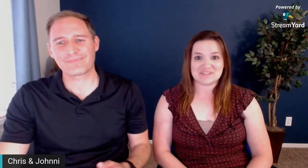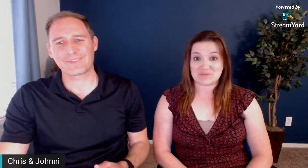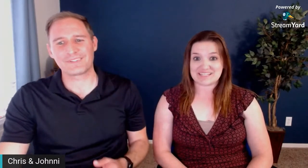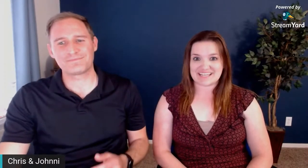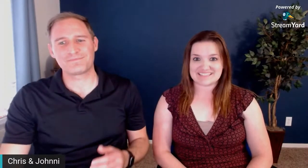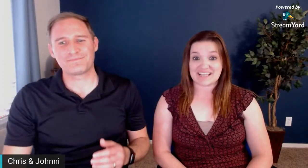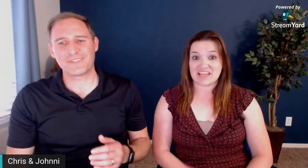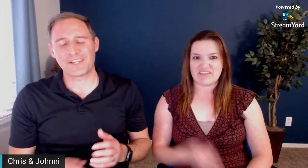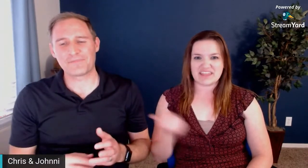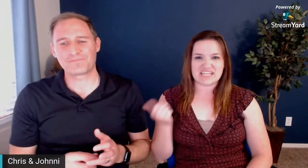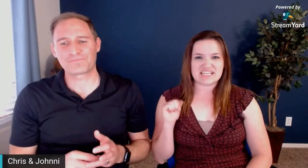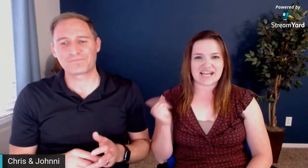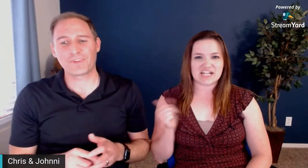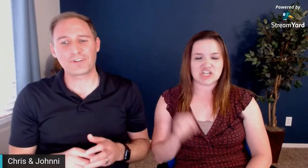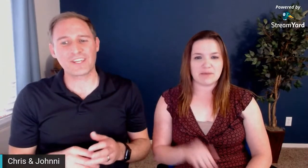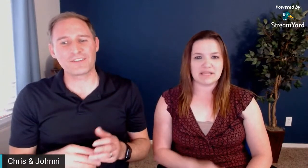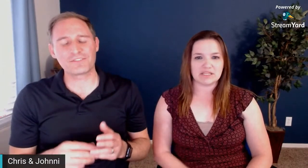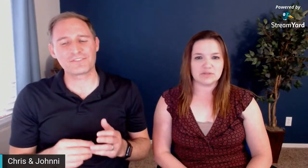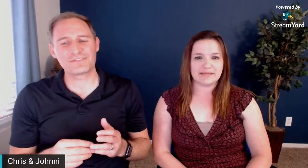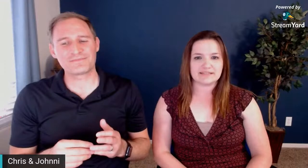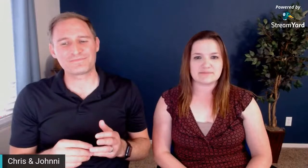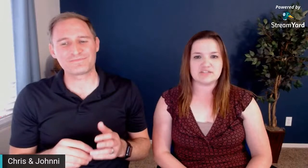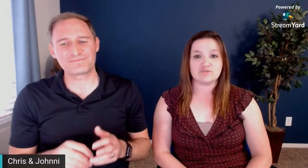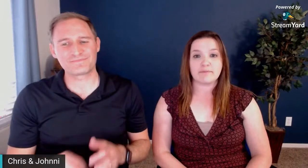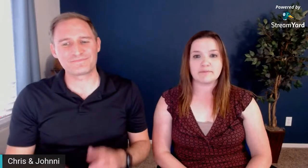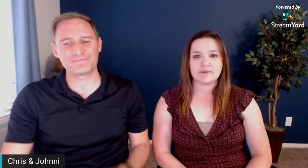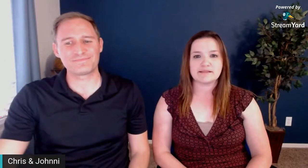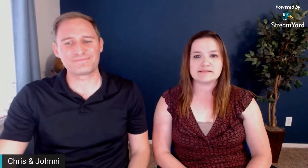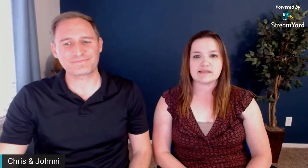swing dancing i love it and then he kind of taught me a little bit except he dropped me once and that